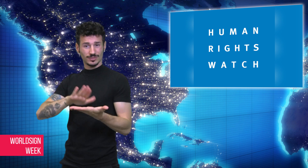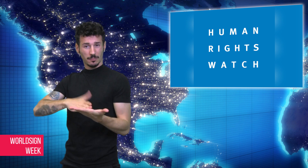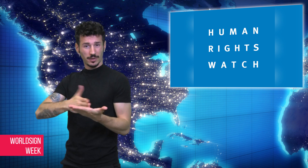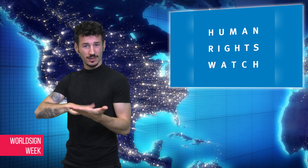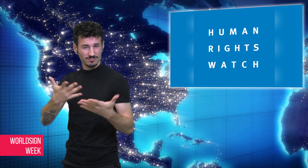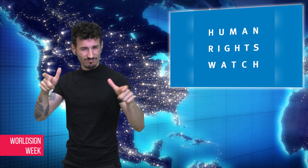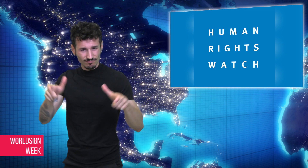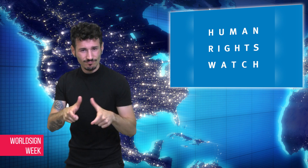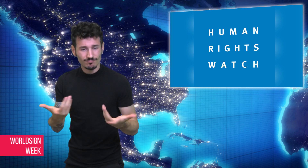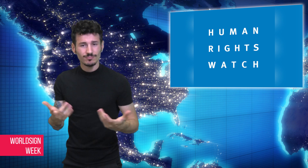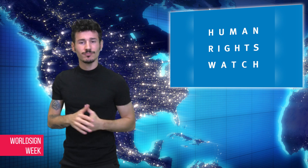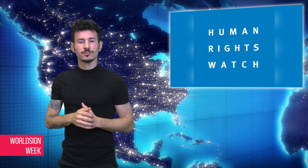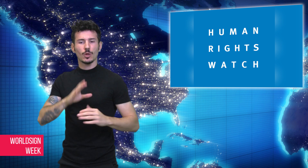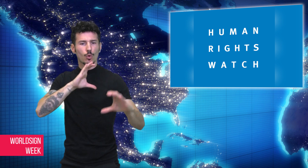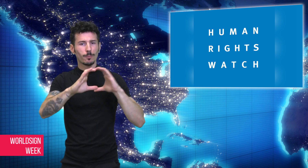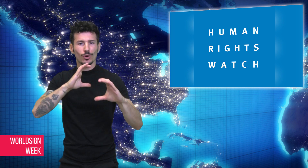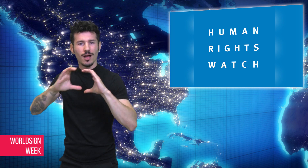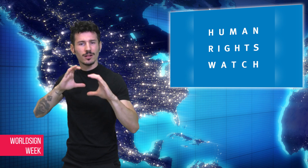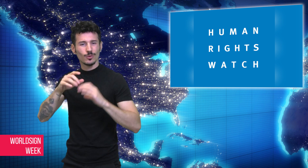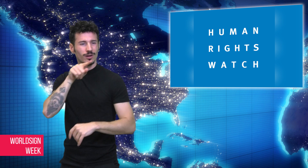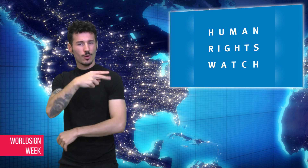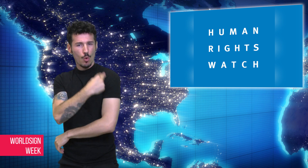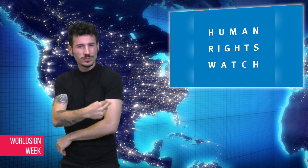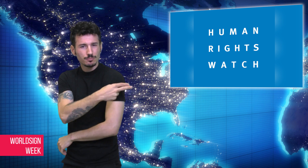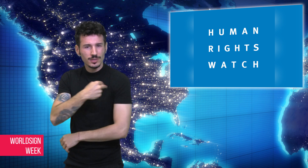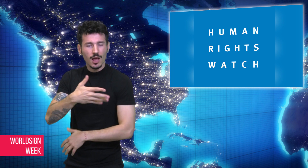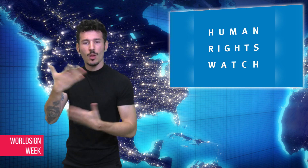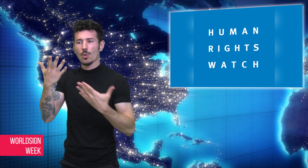and lack of accessibility services.